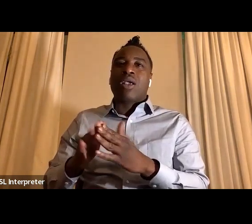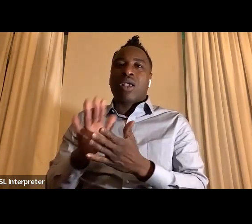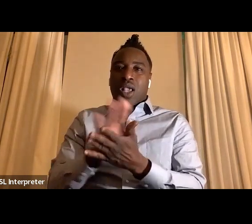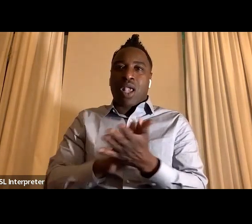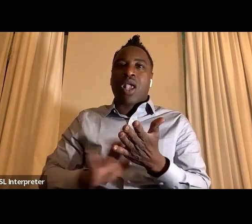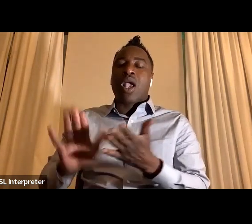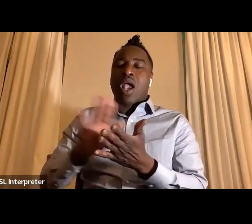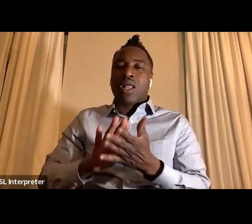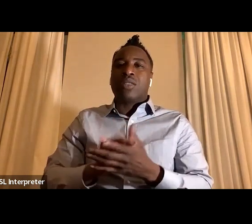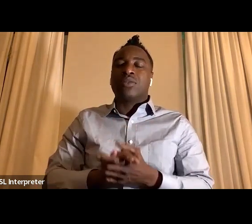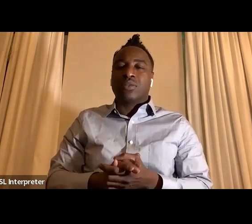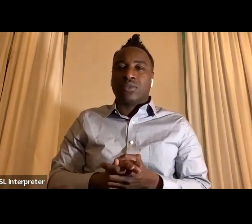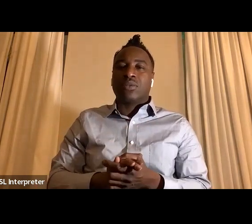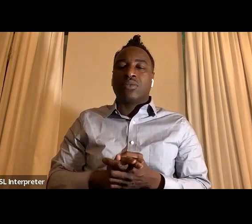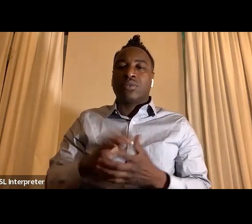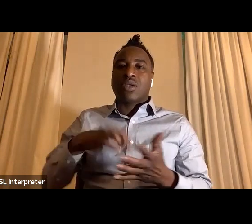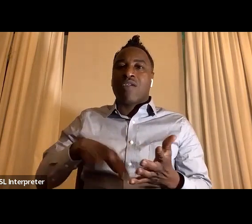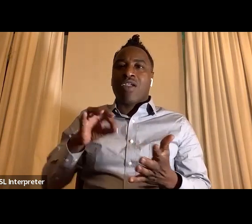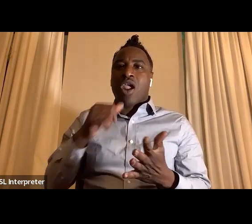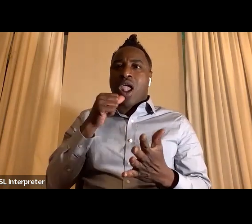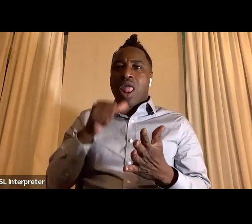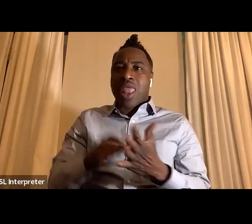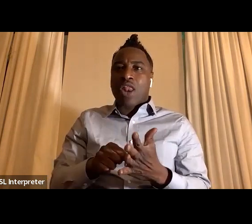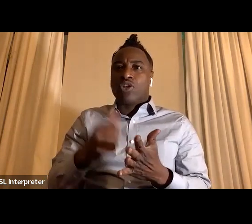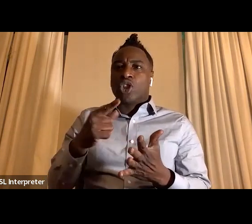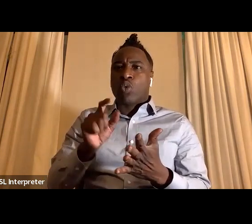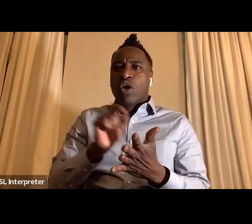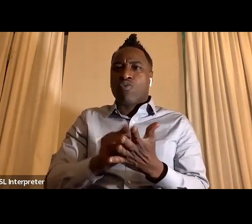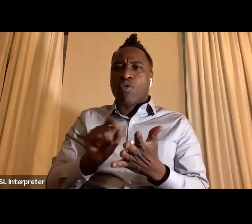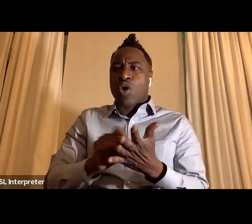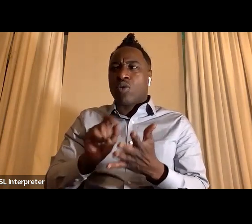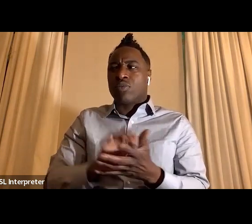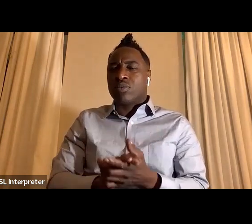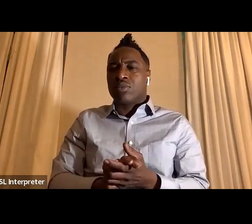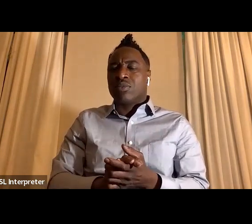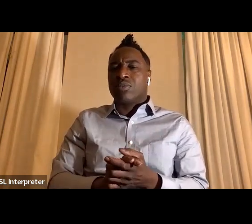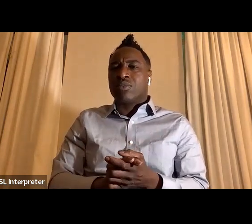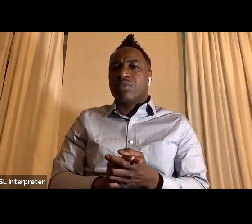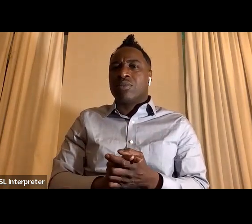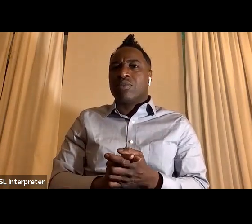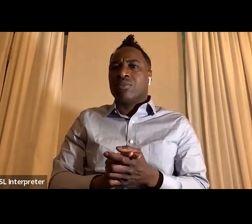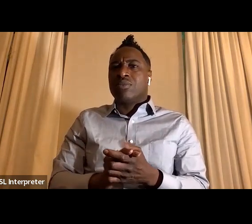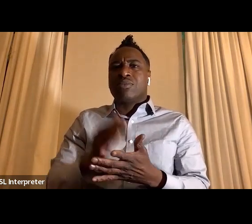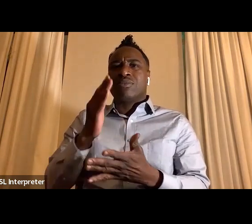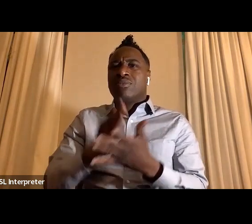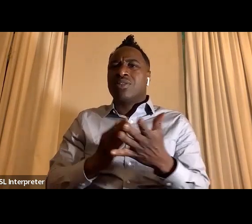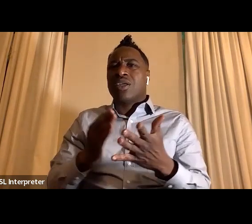somebody wrote because it was I think yeah, I think like it was like something finally your person right into their room.